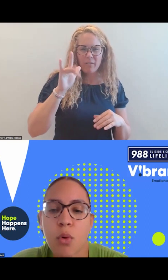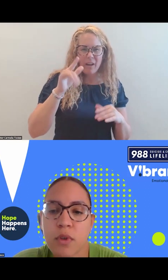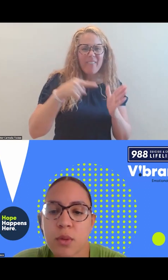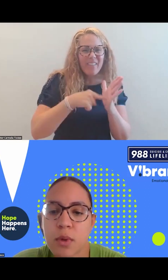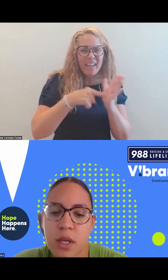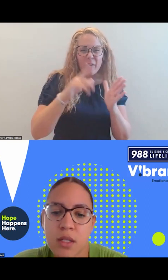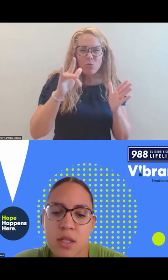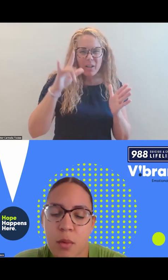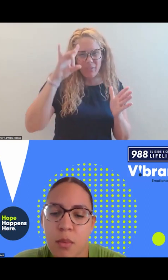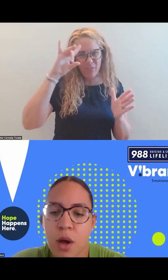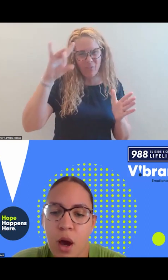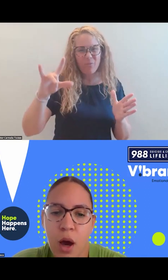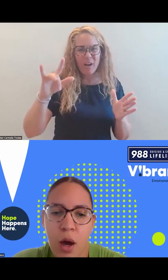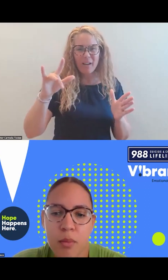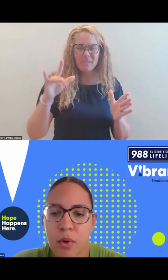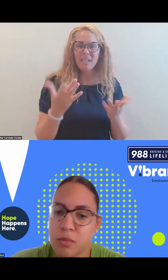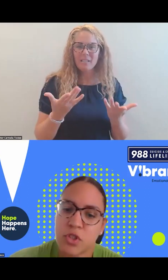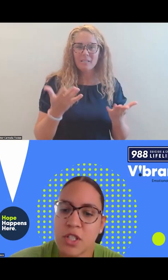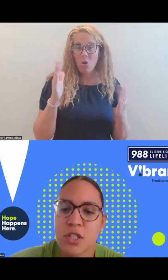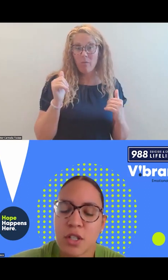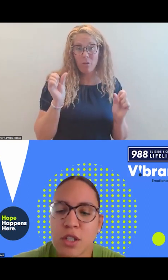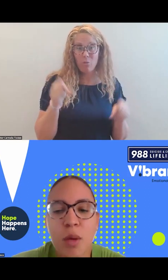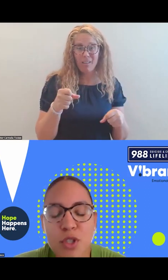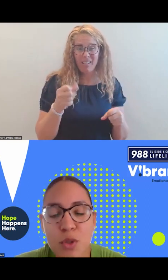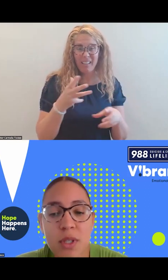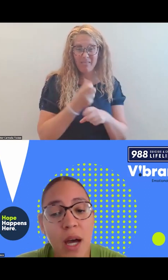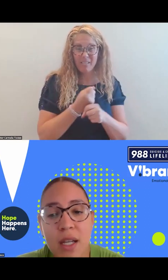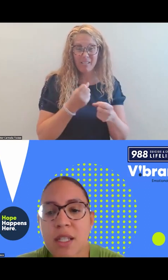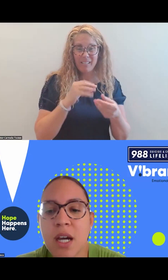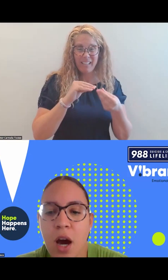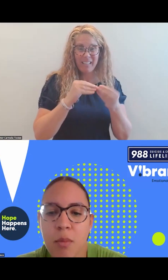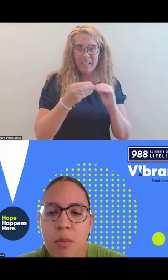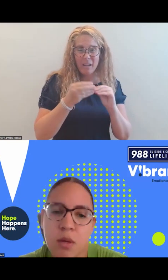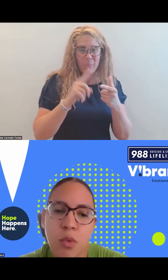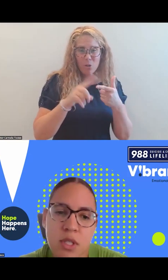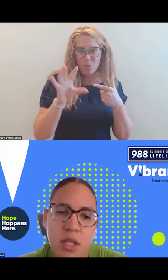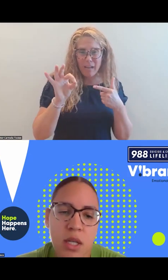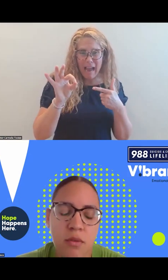HOPEFULLY, WE CAN GET -- CHANGE THE NUMBER TO A NINE AND SEE IF